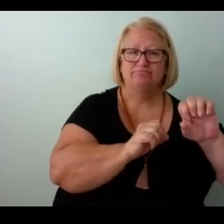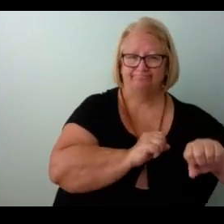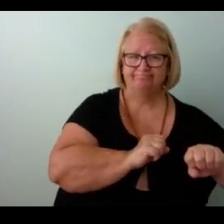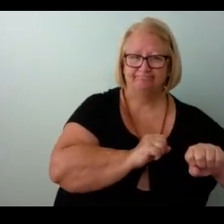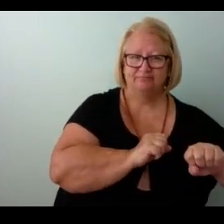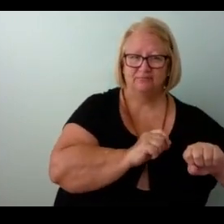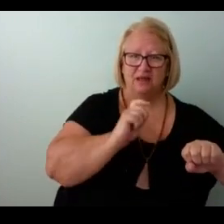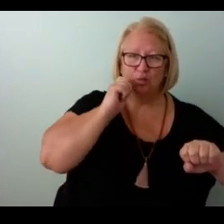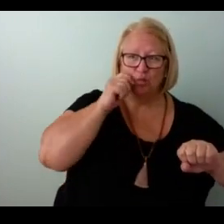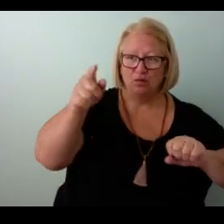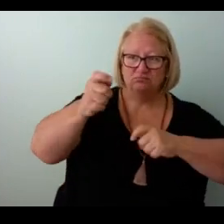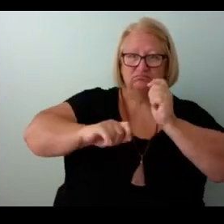Happy to take that one.